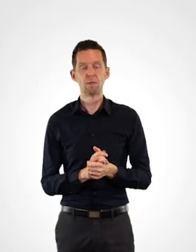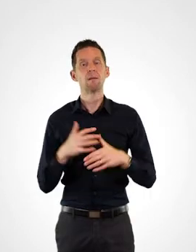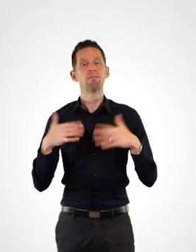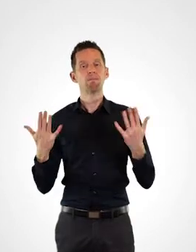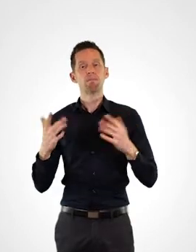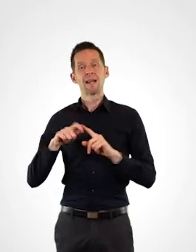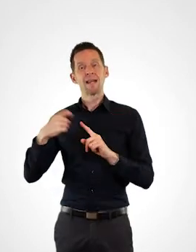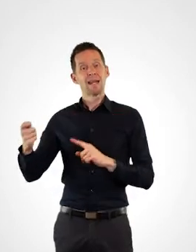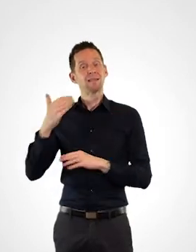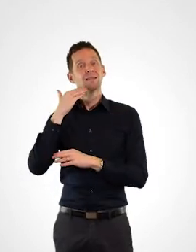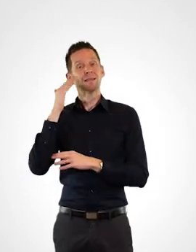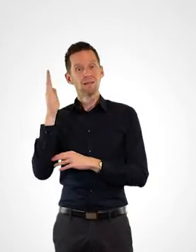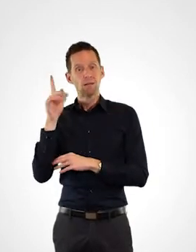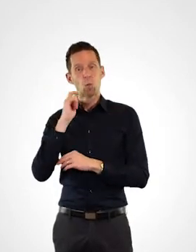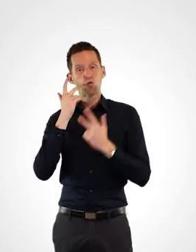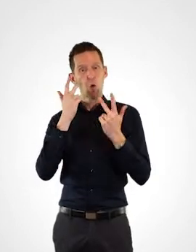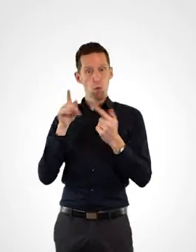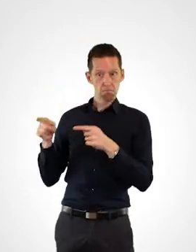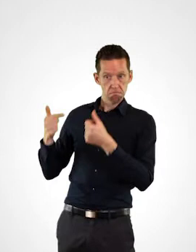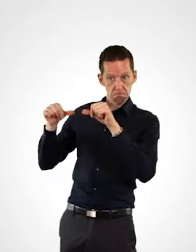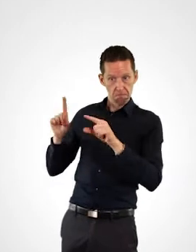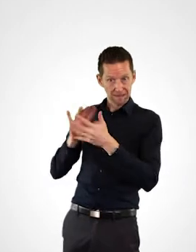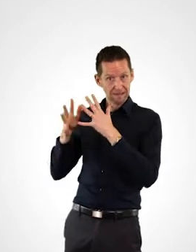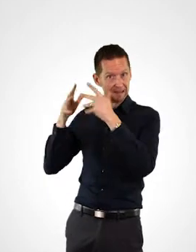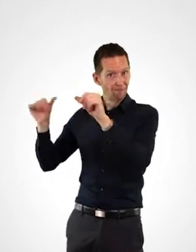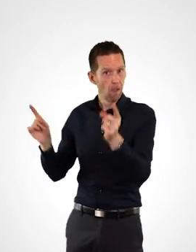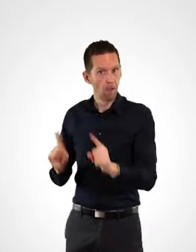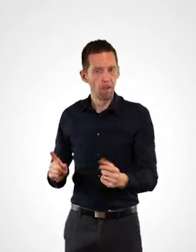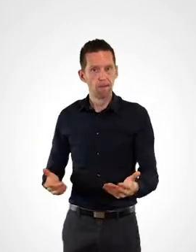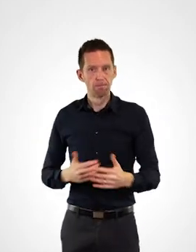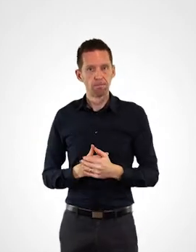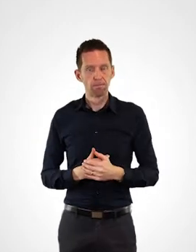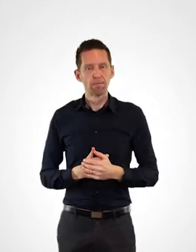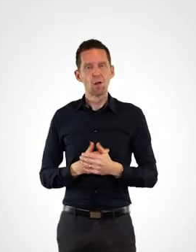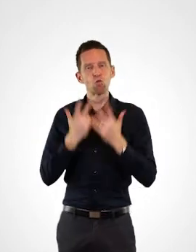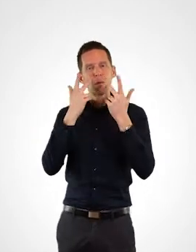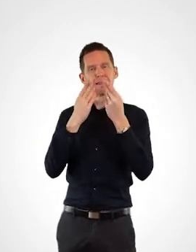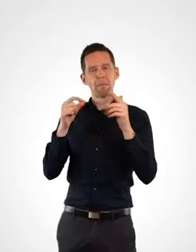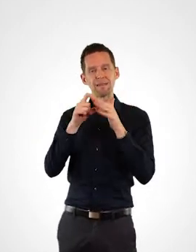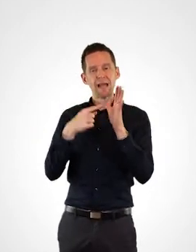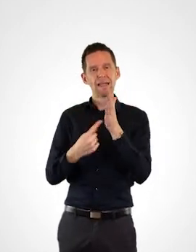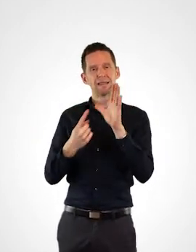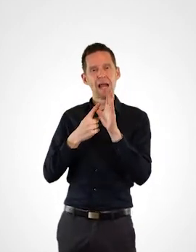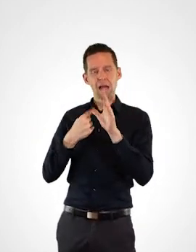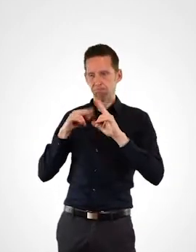And in our next session I'll show you how successful we've been and show you some of the data